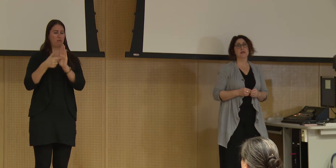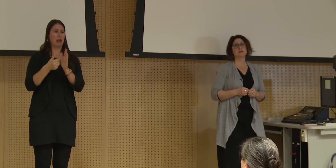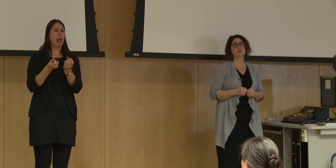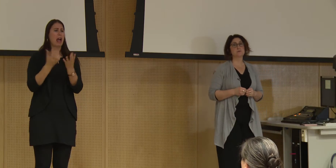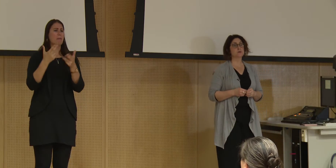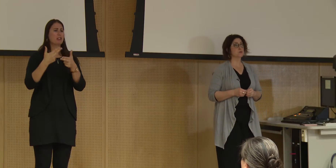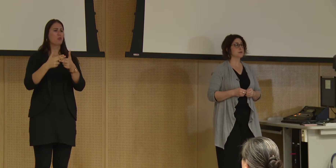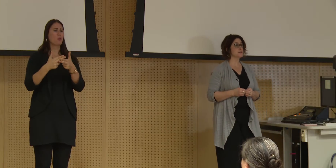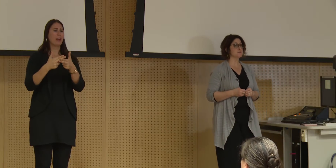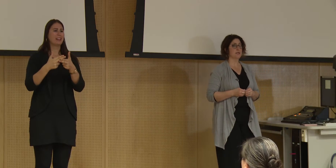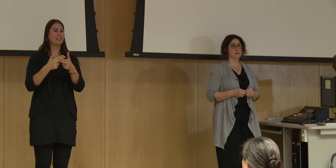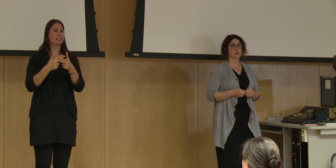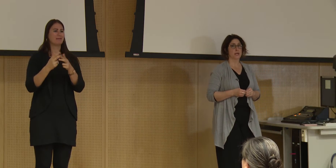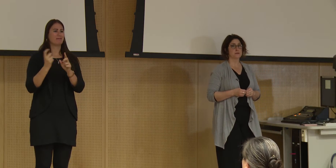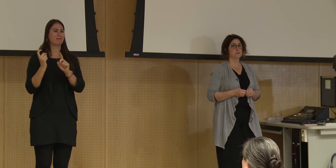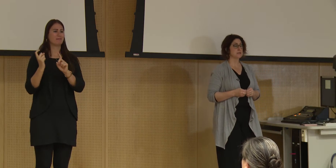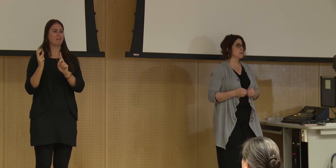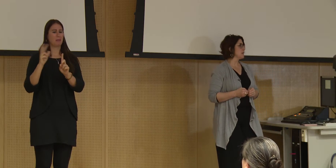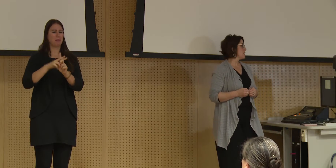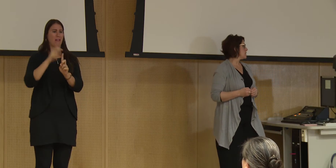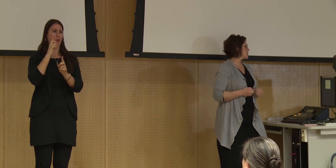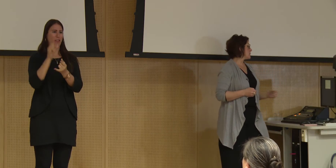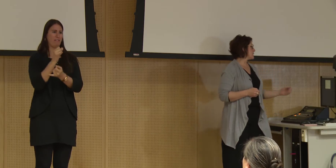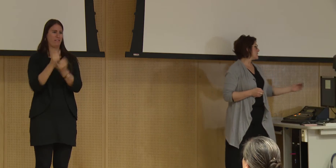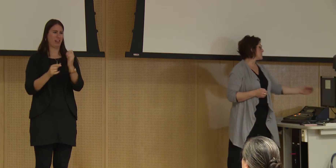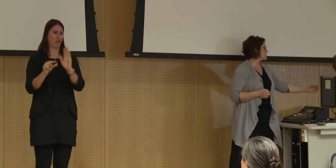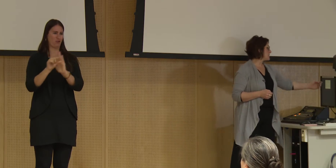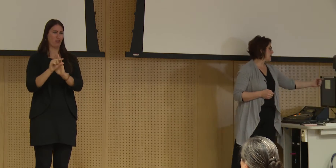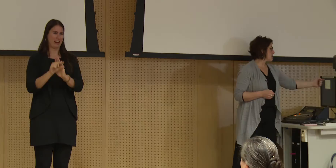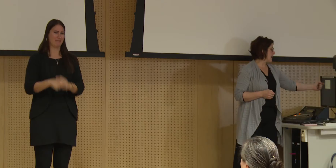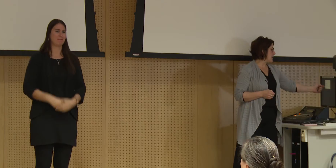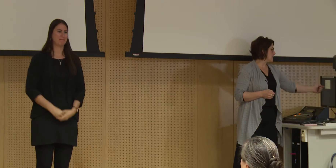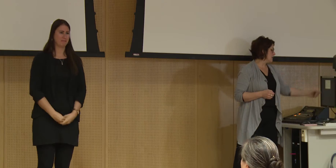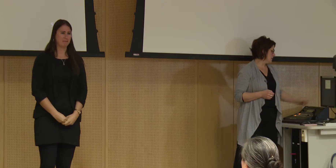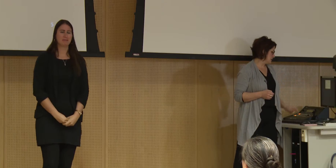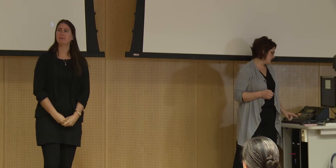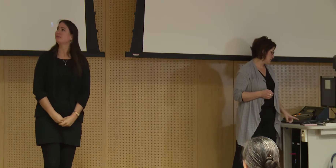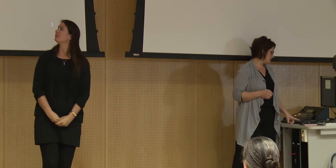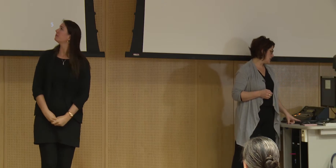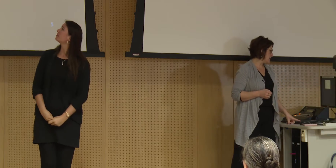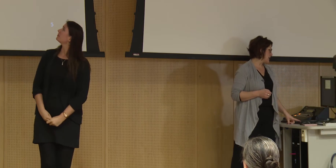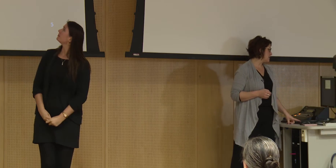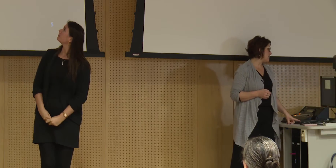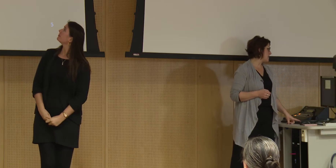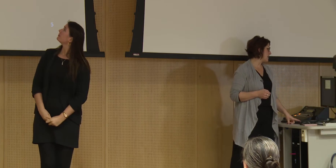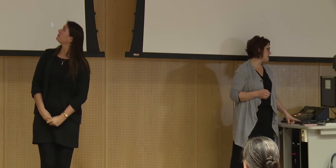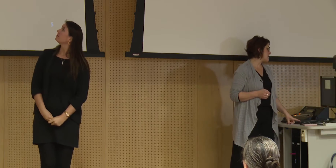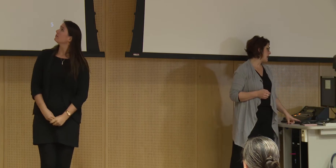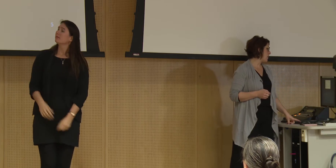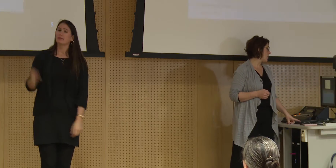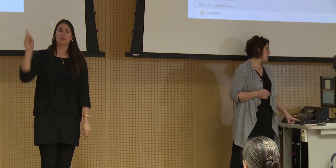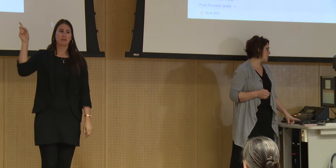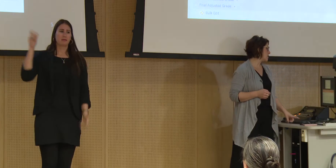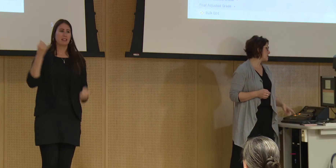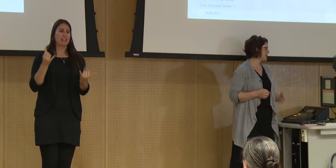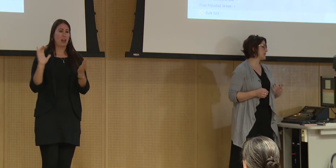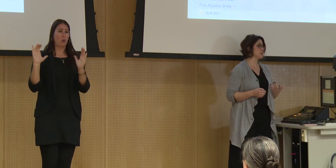towards the final grade. So we're going to just take that and compare it to now what it would look like in the Gradebook